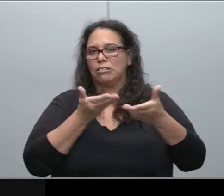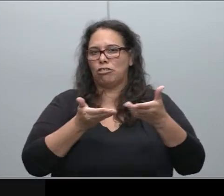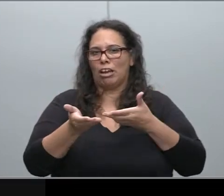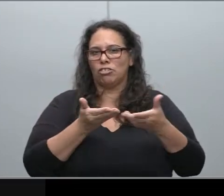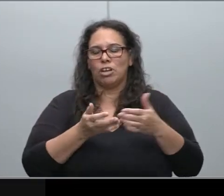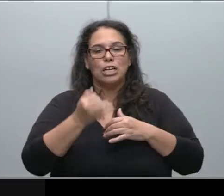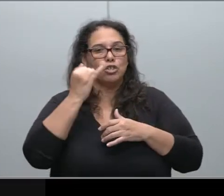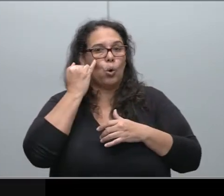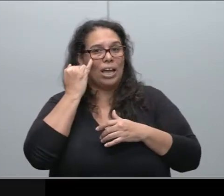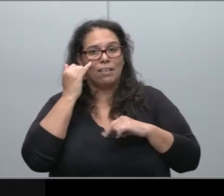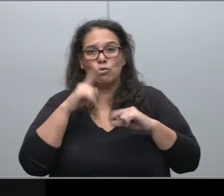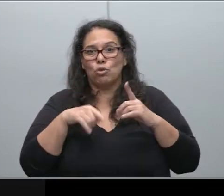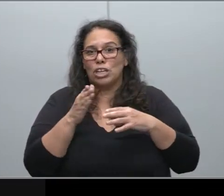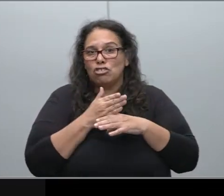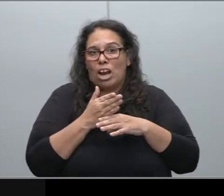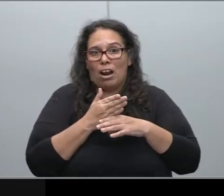I'm sorry. My apologies. I that we had it.